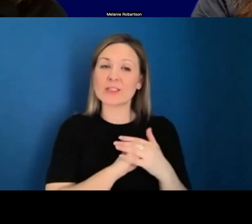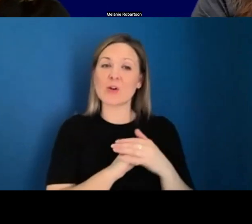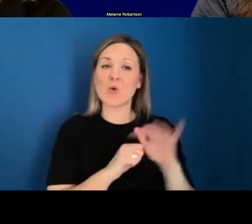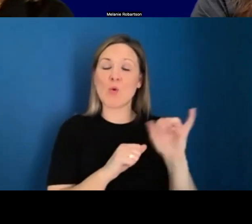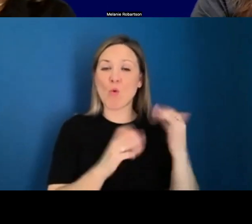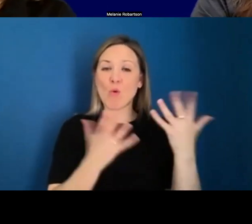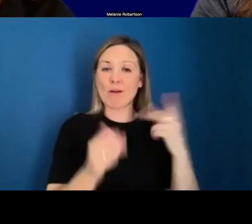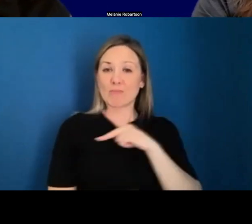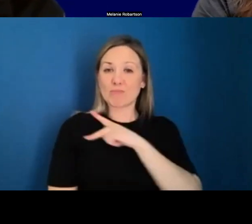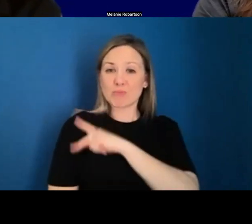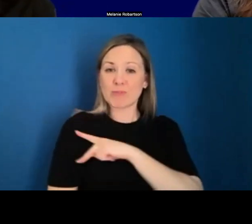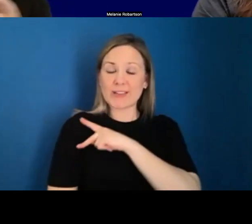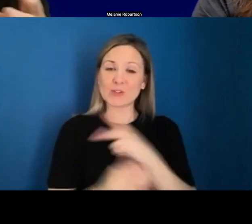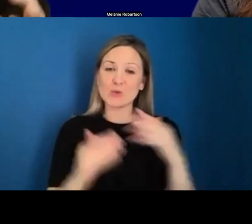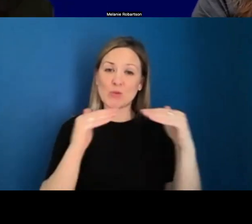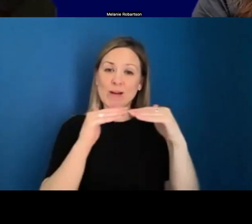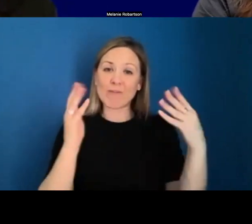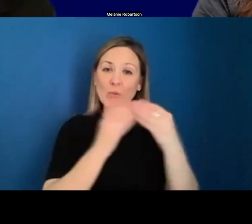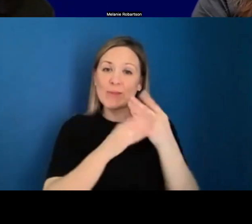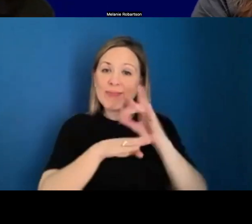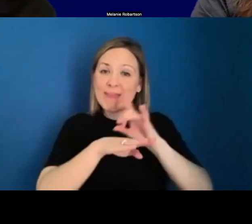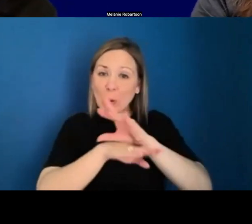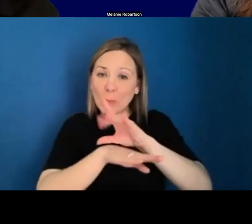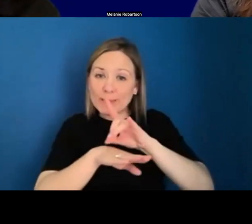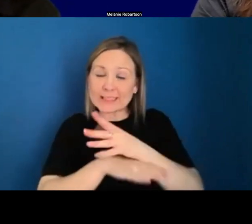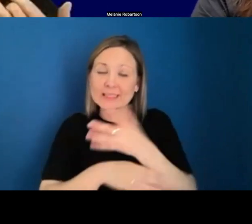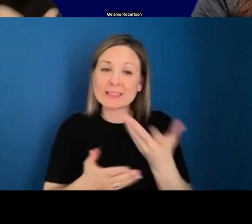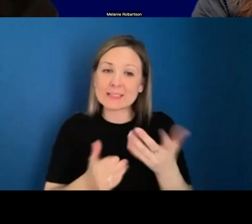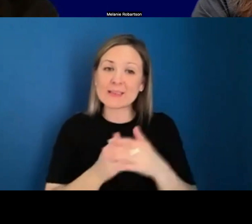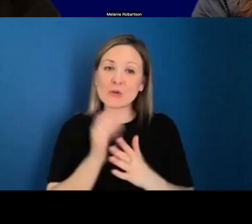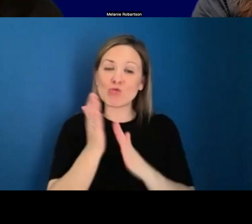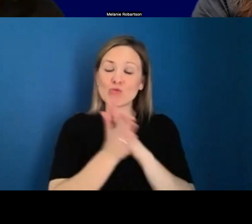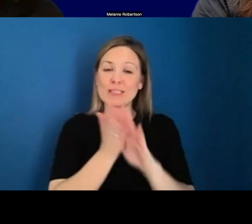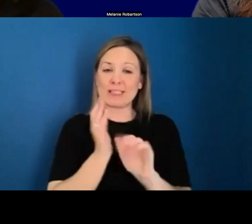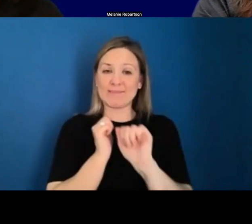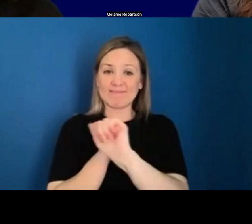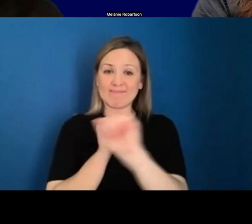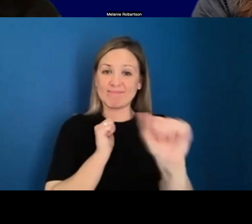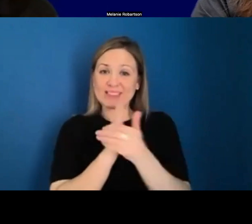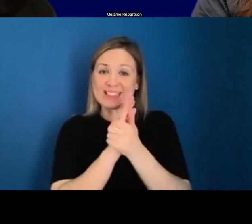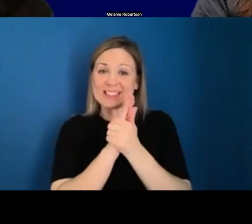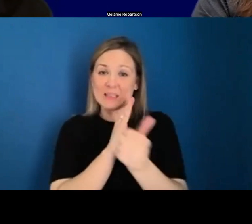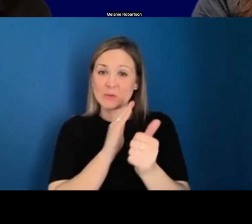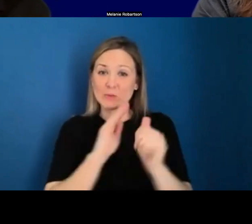level with a therapist, ideally the skill set you're providing to the individual is so that they